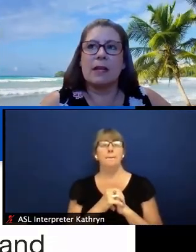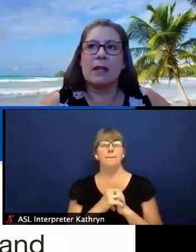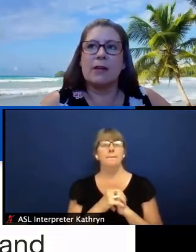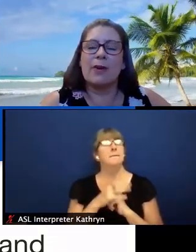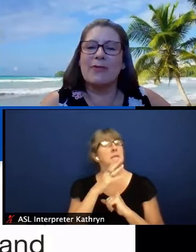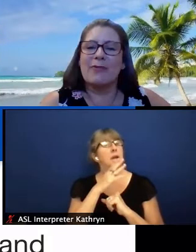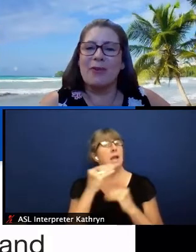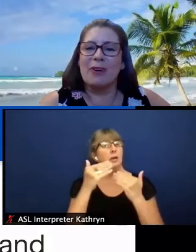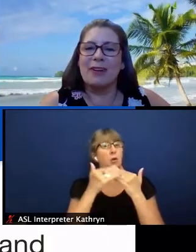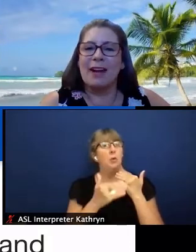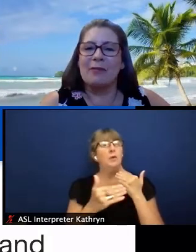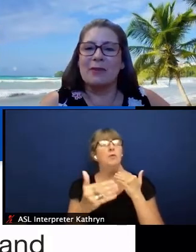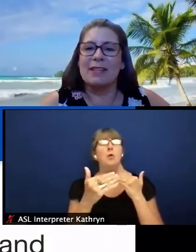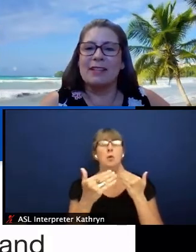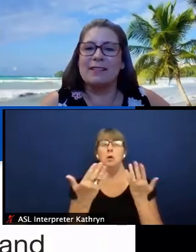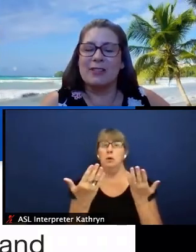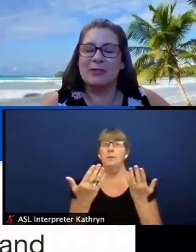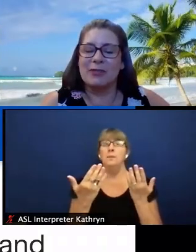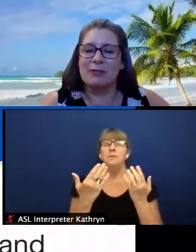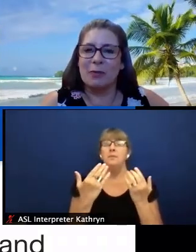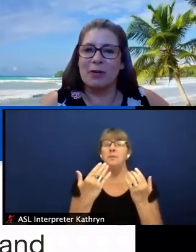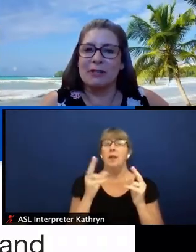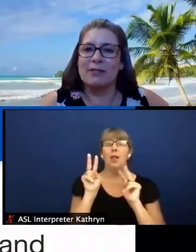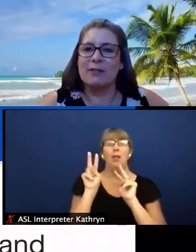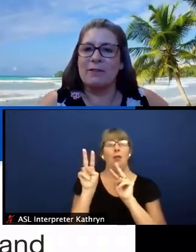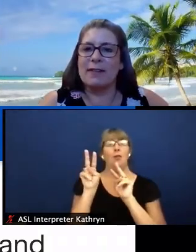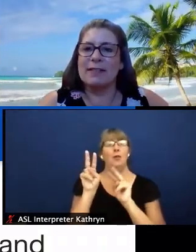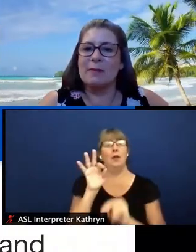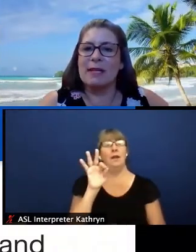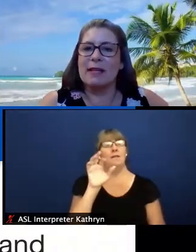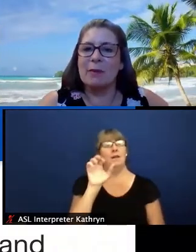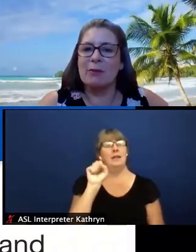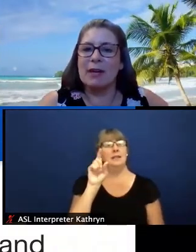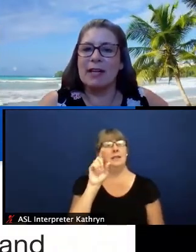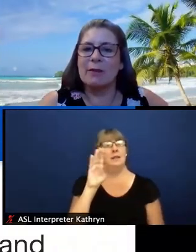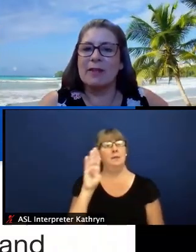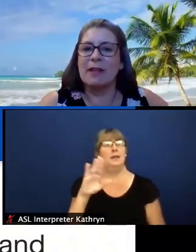And going forward I really do look forward to FSDB be collaborating with